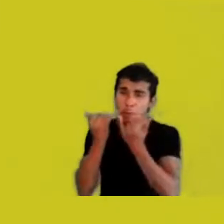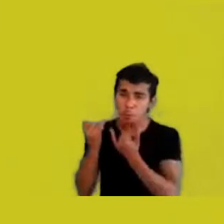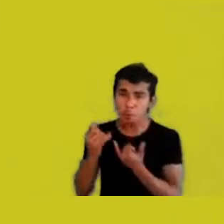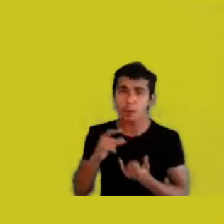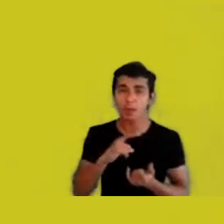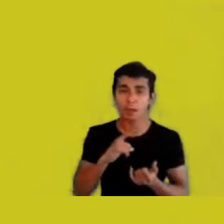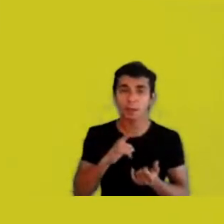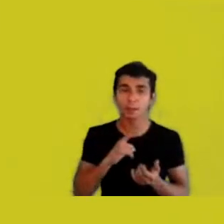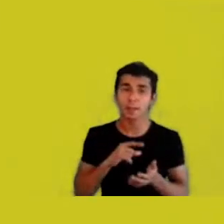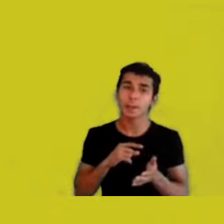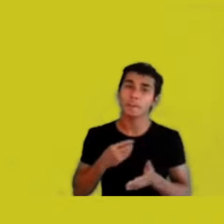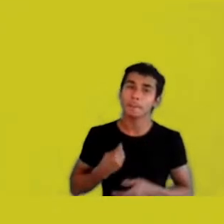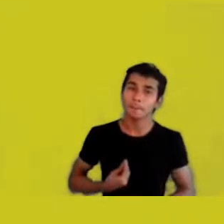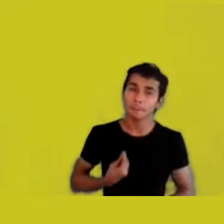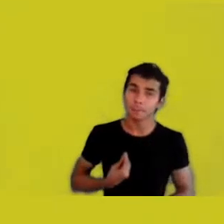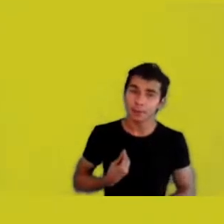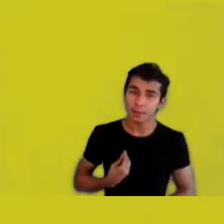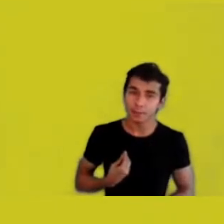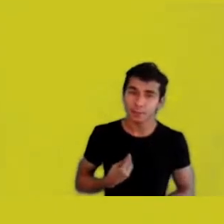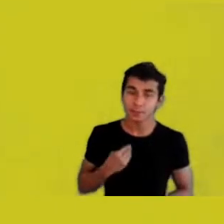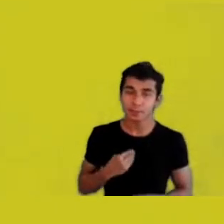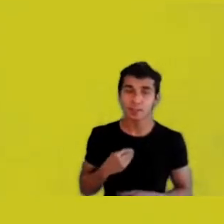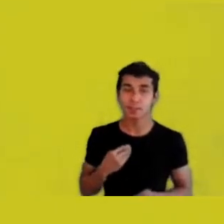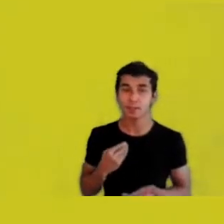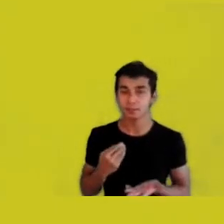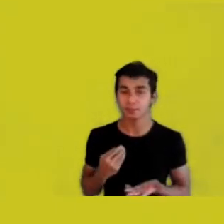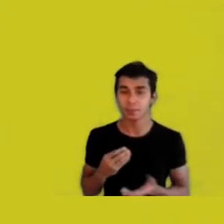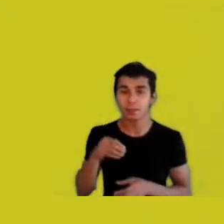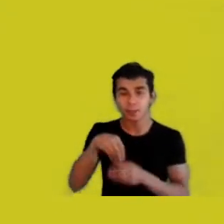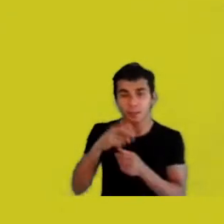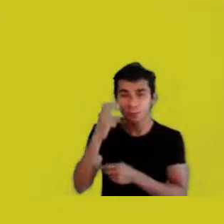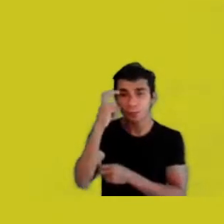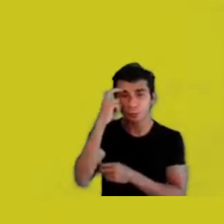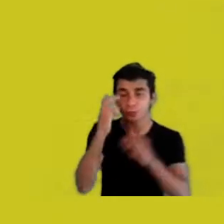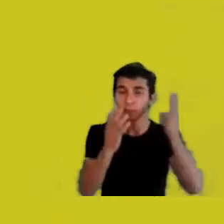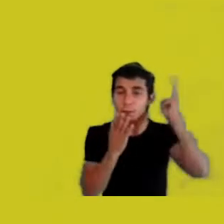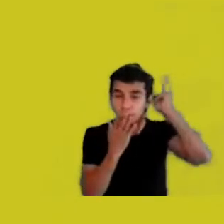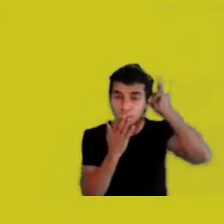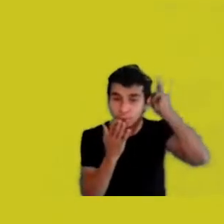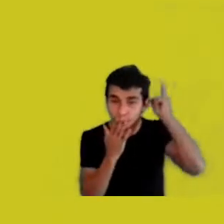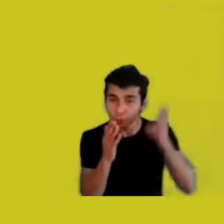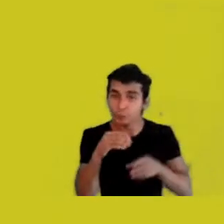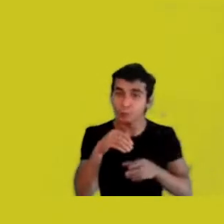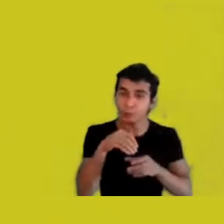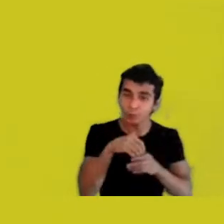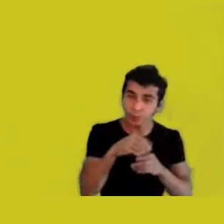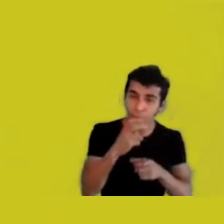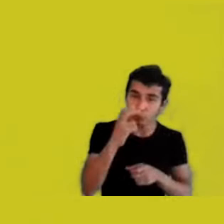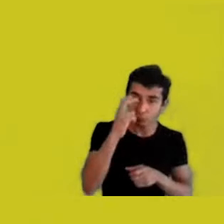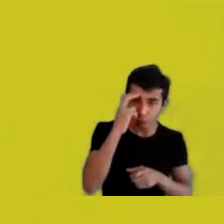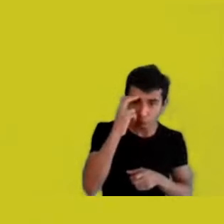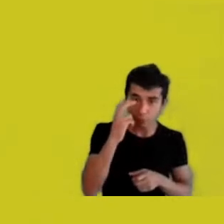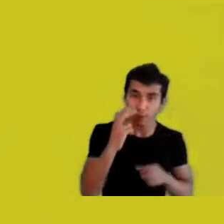and so many others forms of knowledge we coexist with and from which we should learn more and more.